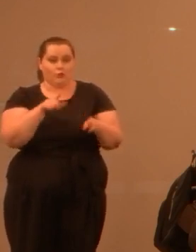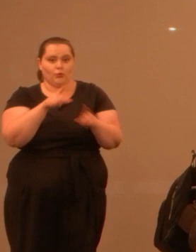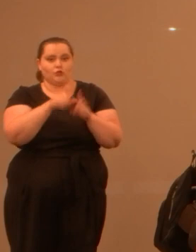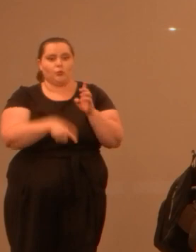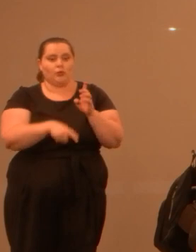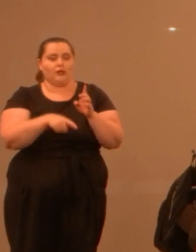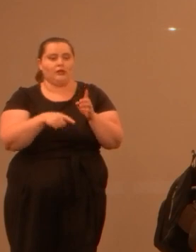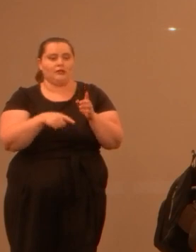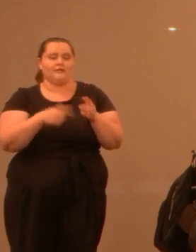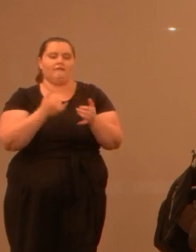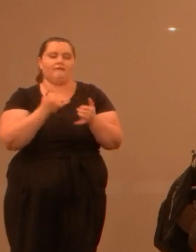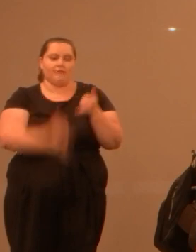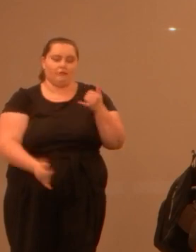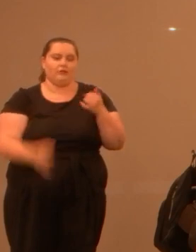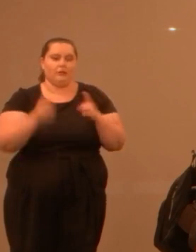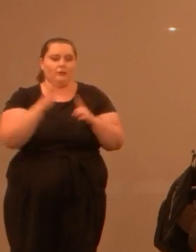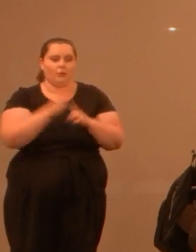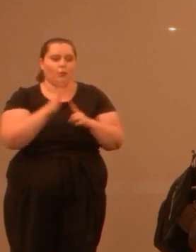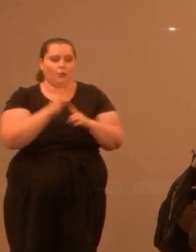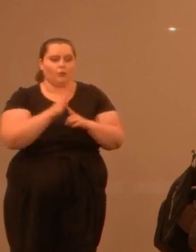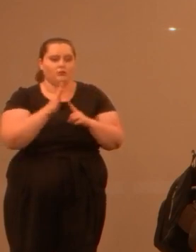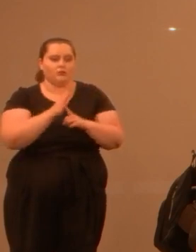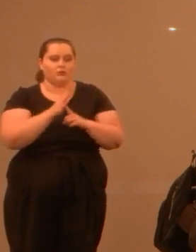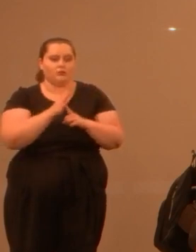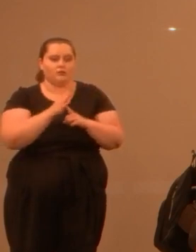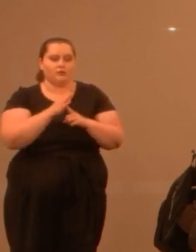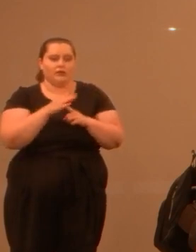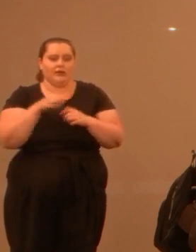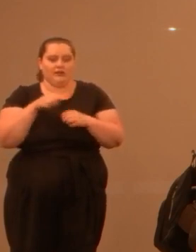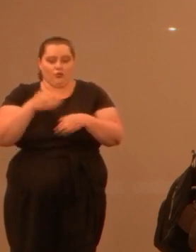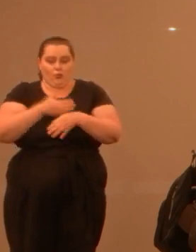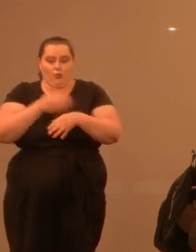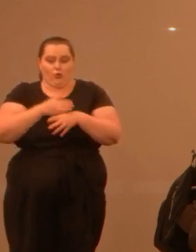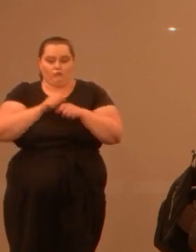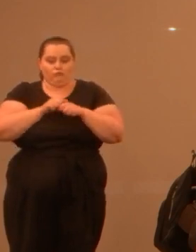important. And the ripples, the work that you're doing, will spread far